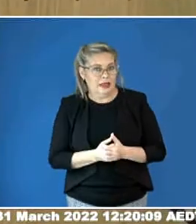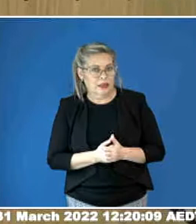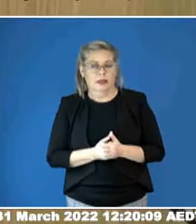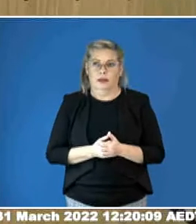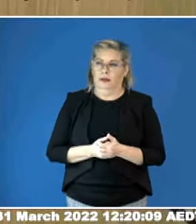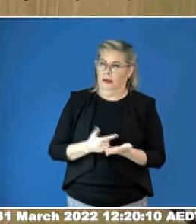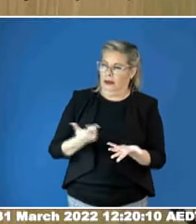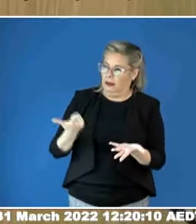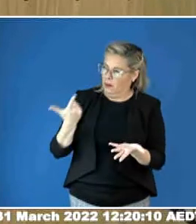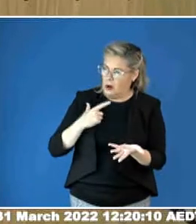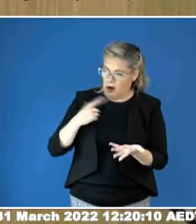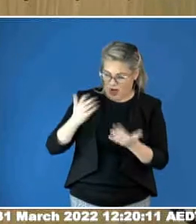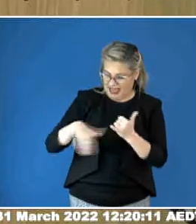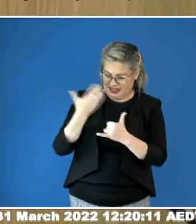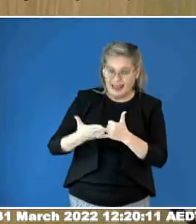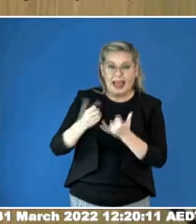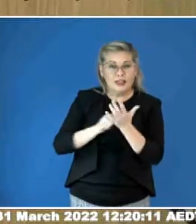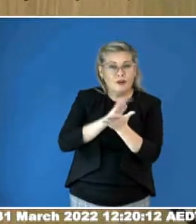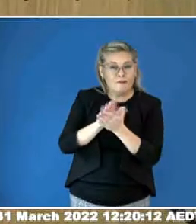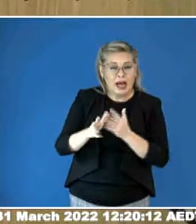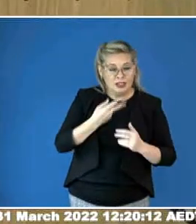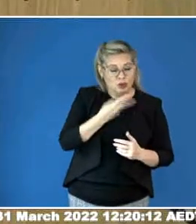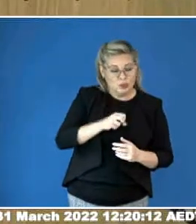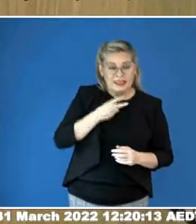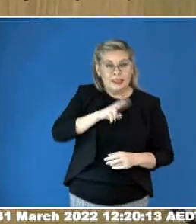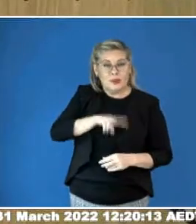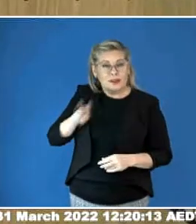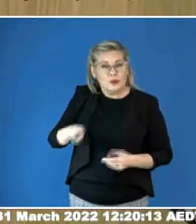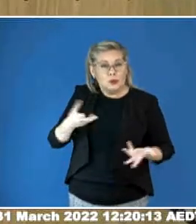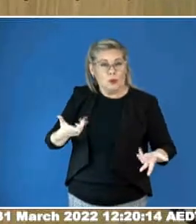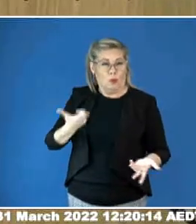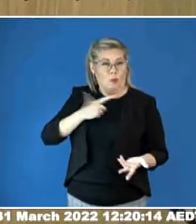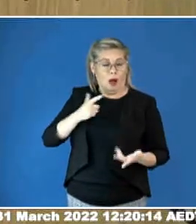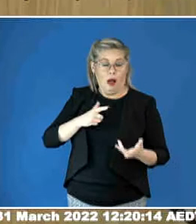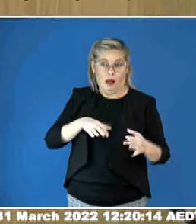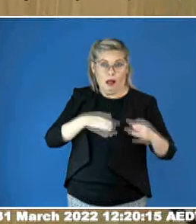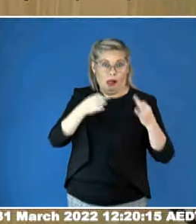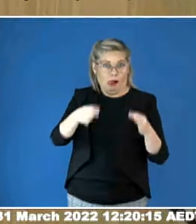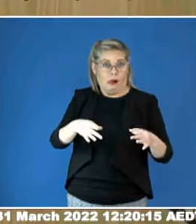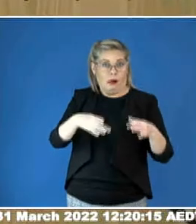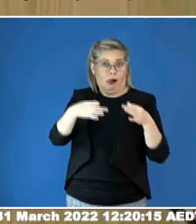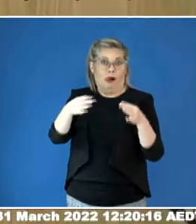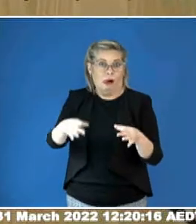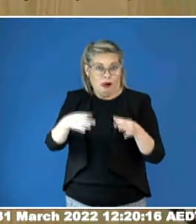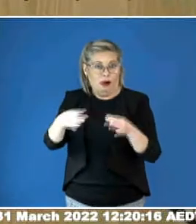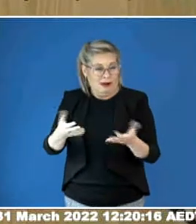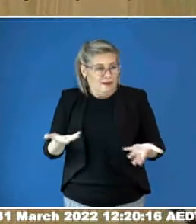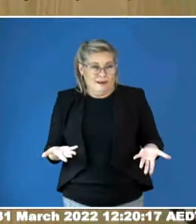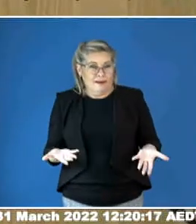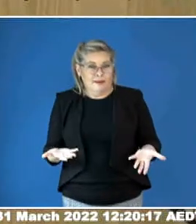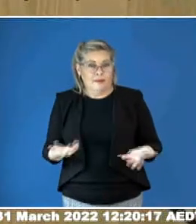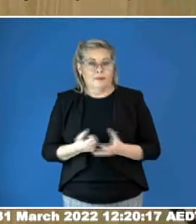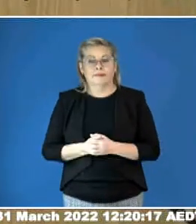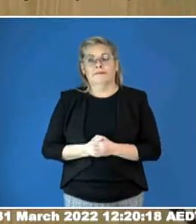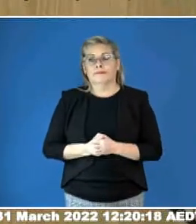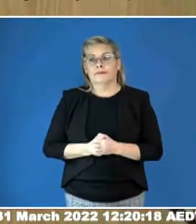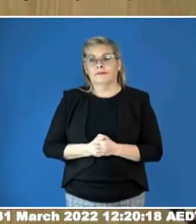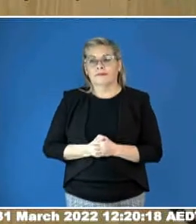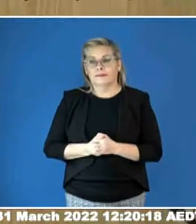In going through this process,